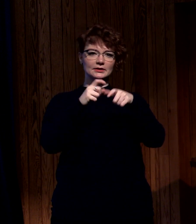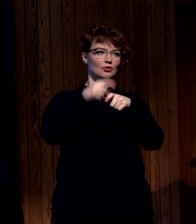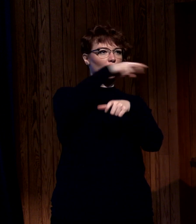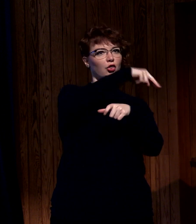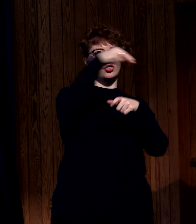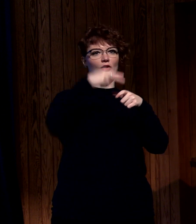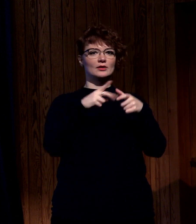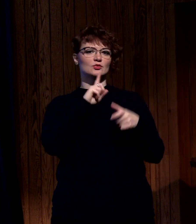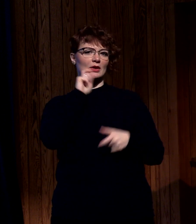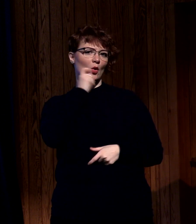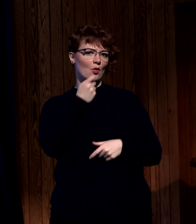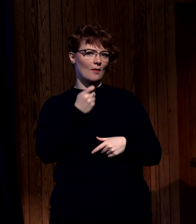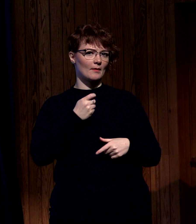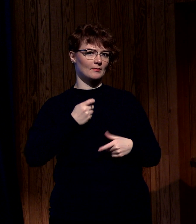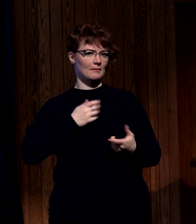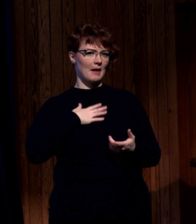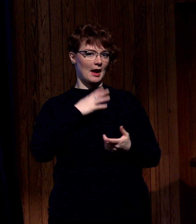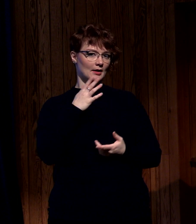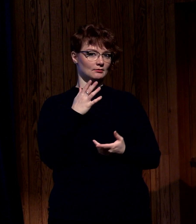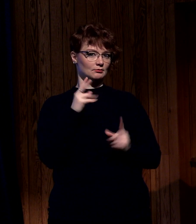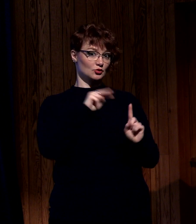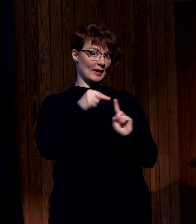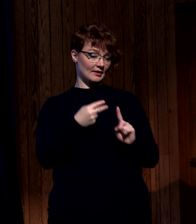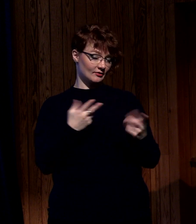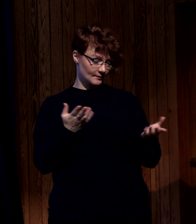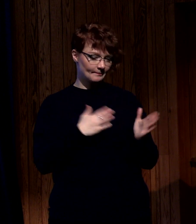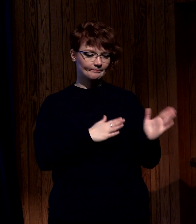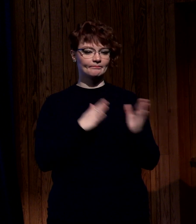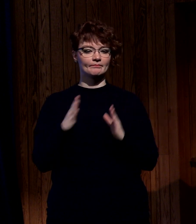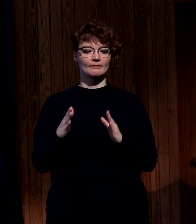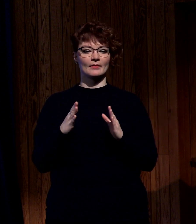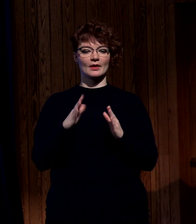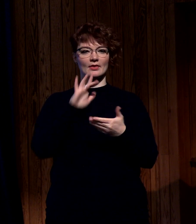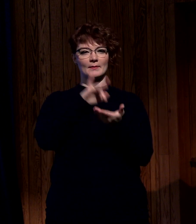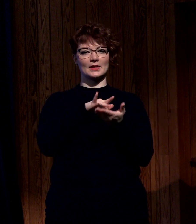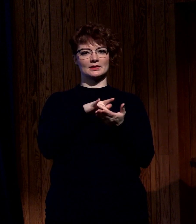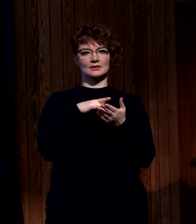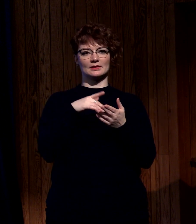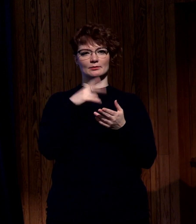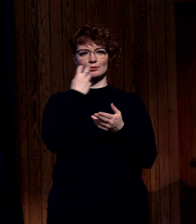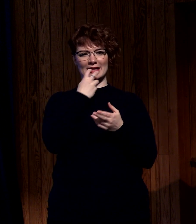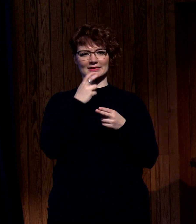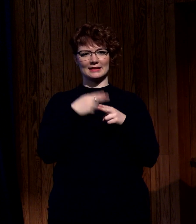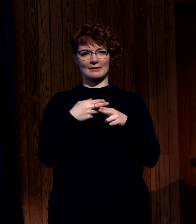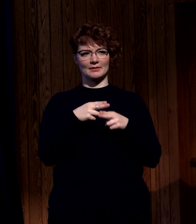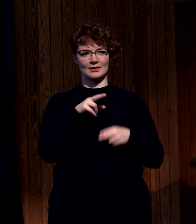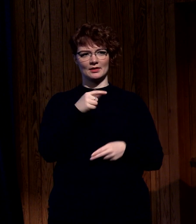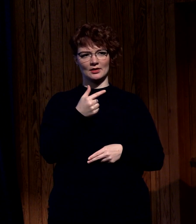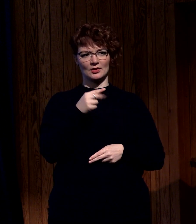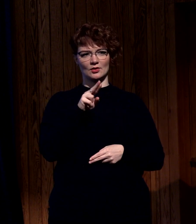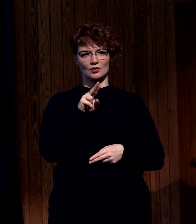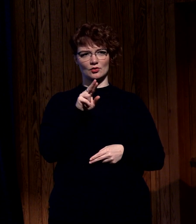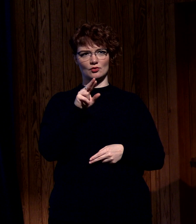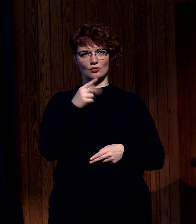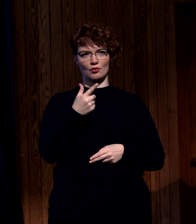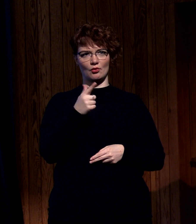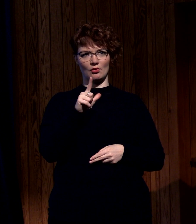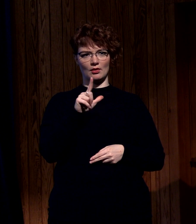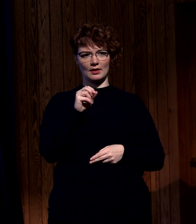in my book. Then there's a it's hard to pronounce sometimes his name but his name is Buakaw. Do you want to say that with me?